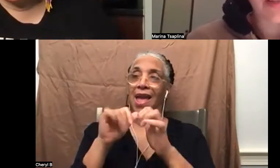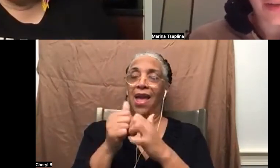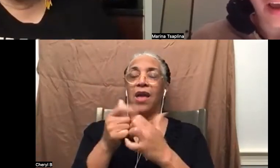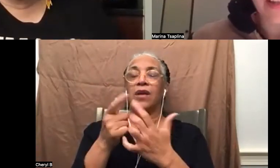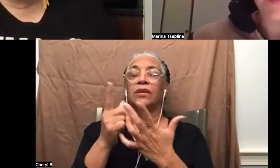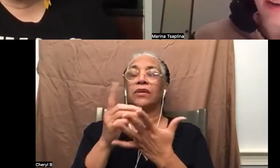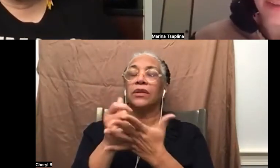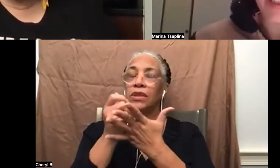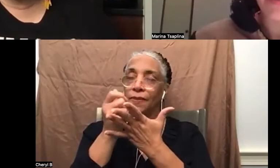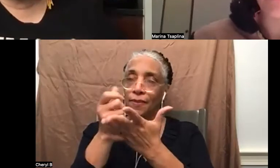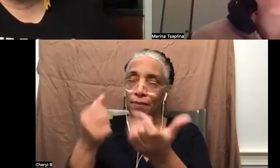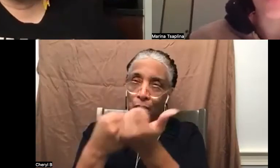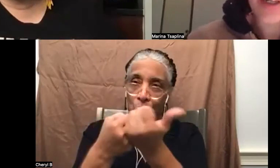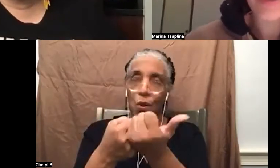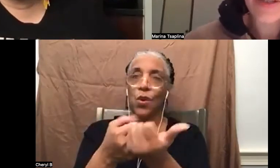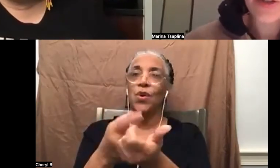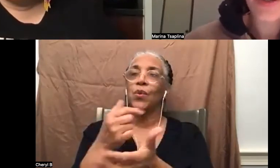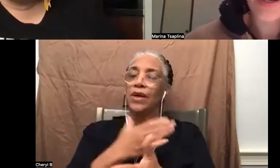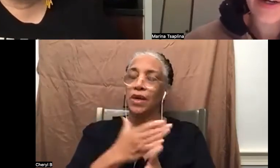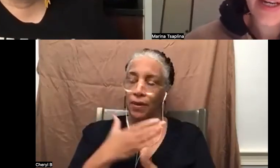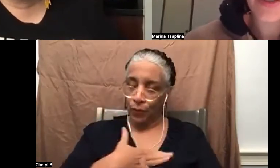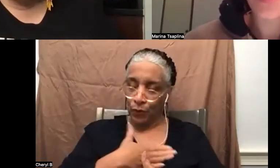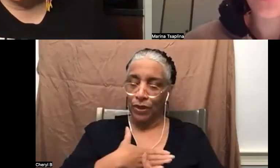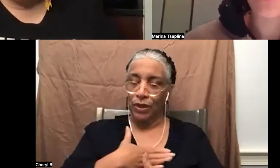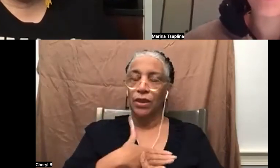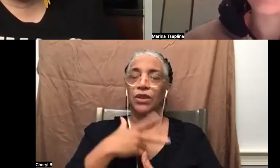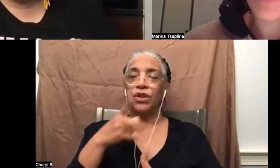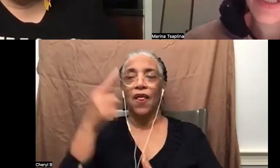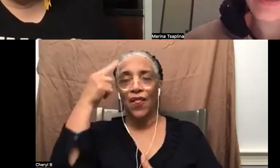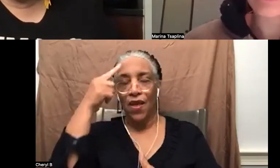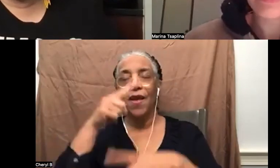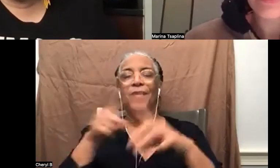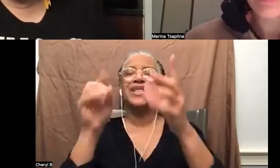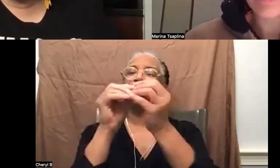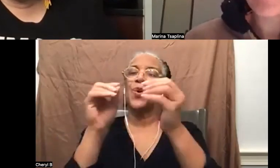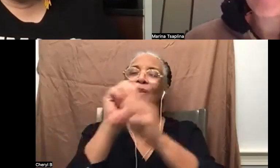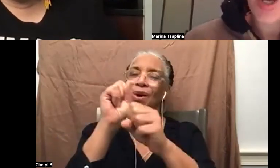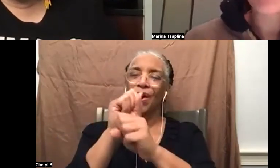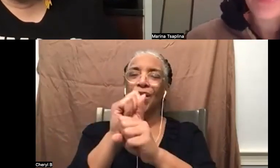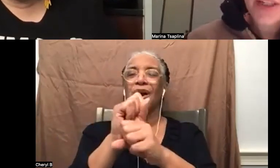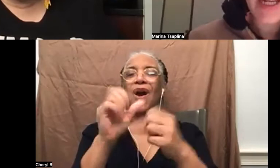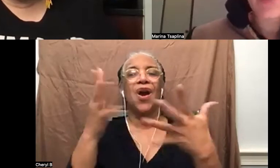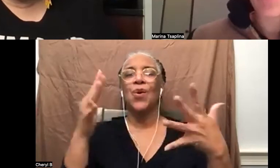thought, this often leads to more work and energy on our end which is already limited. On the other hand when people